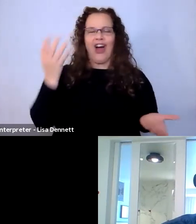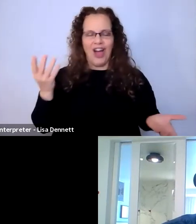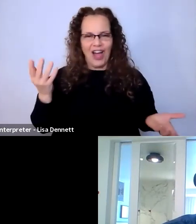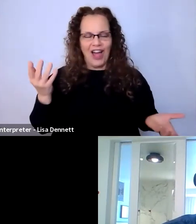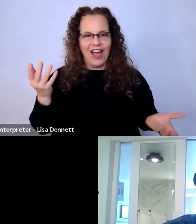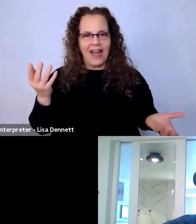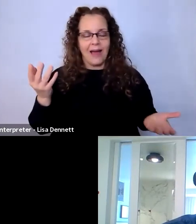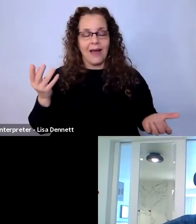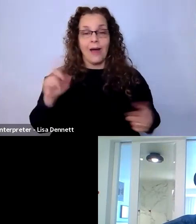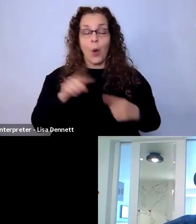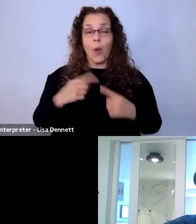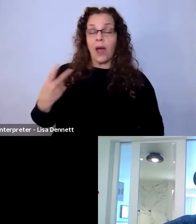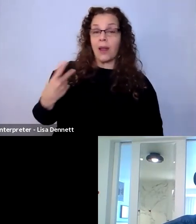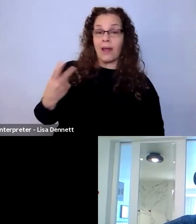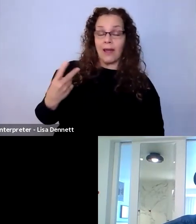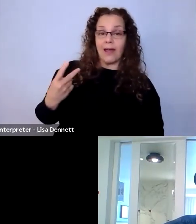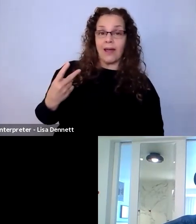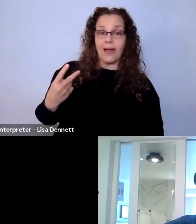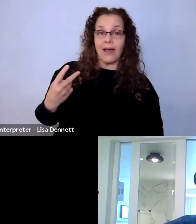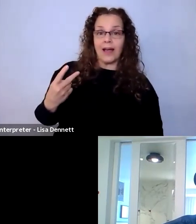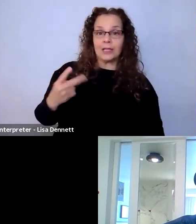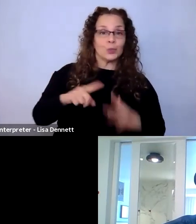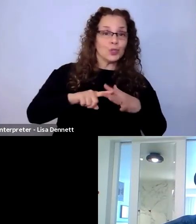you and I got onto the phone to actually talk for the first time to figure things